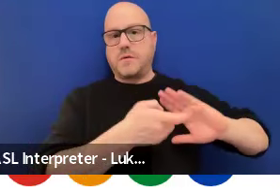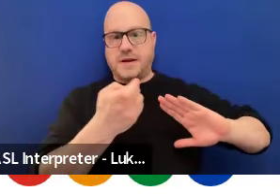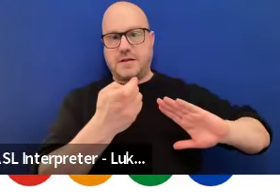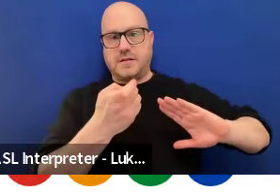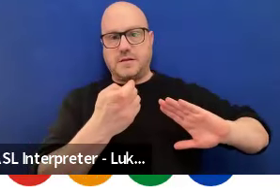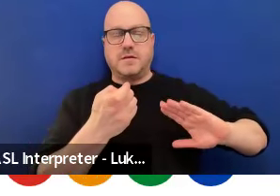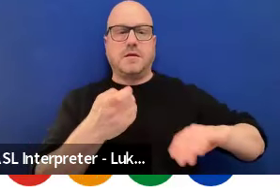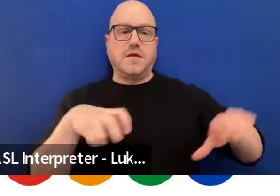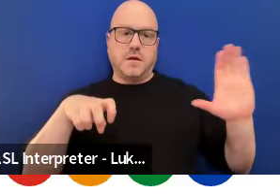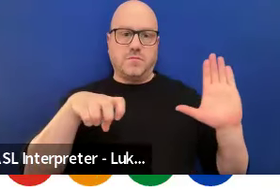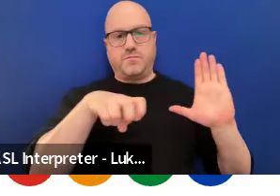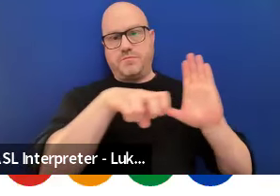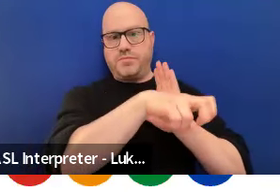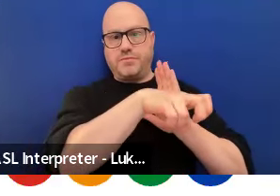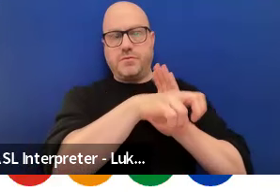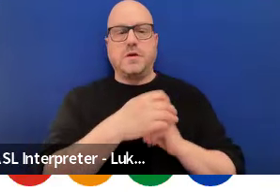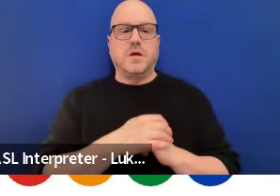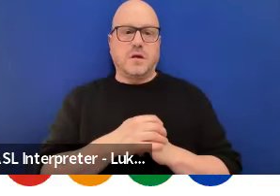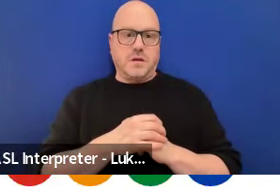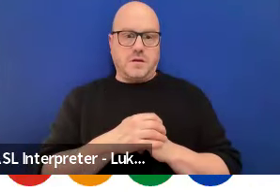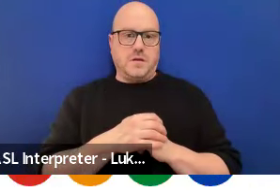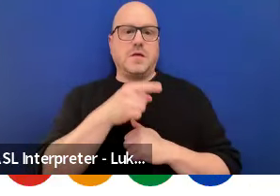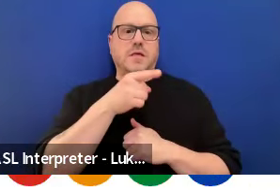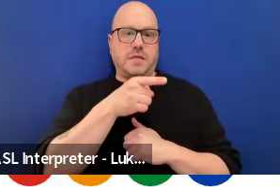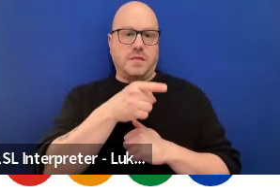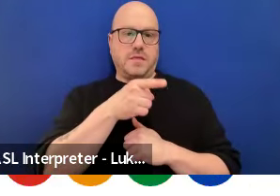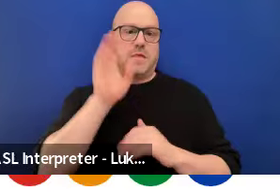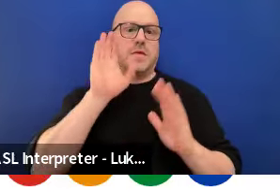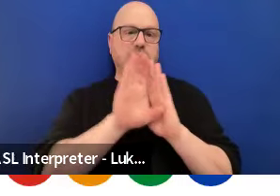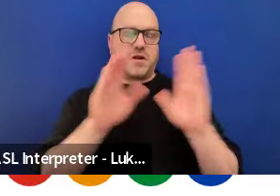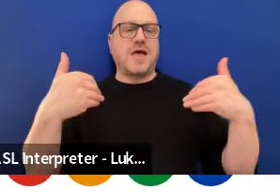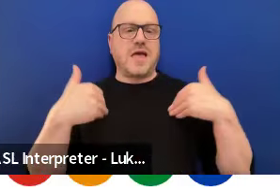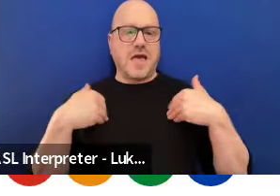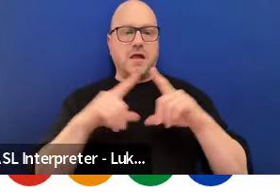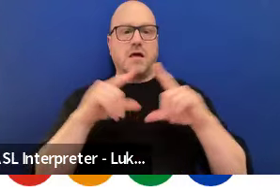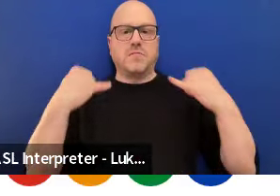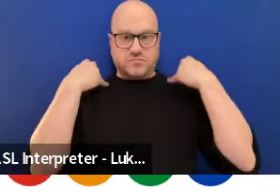IT TO THE RIGHT OF THE SLIDE WHERE YOURS TRULY IS NAVIGATING THROUGH A FARE GATE.